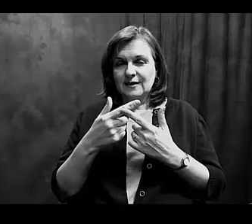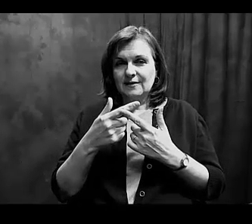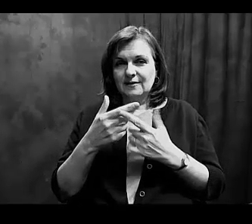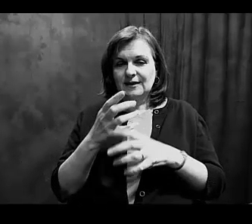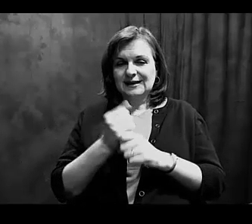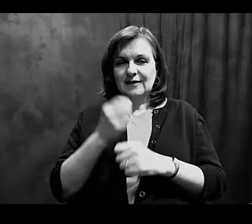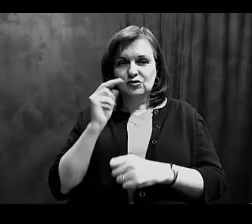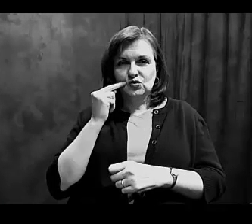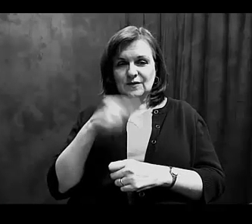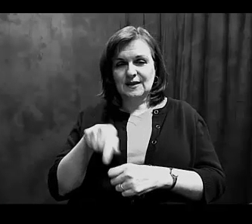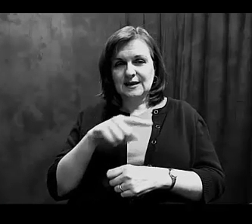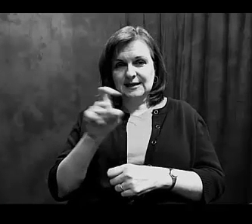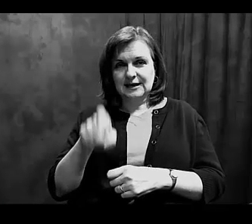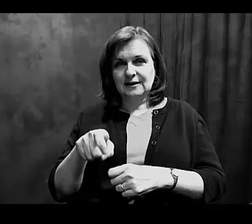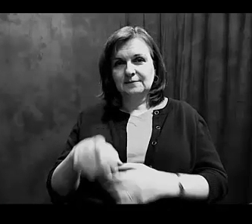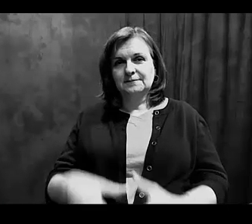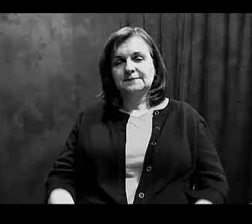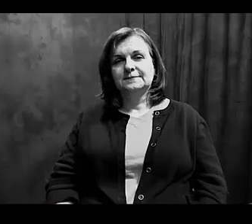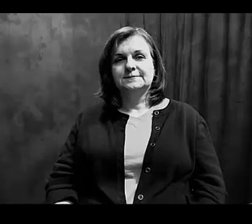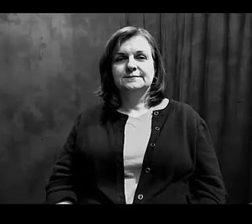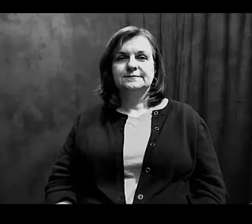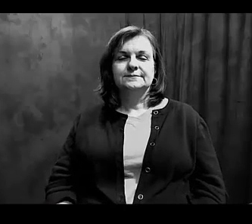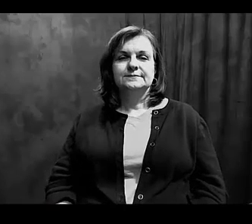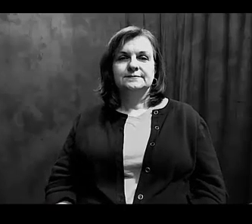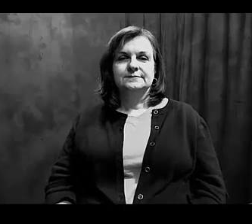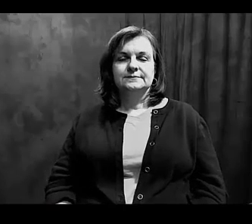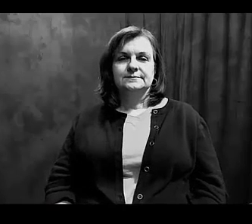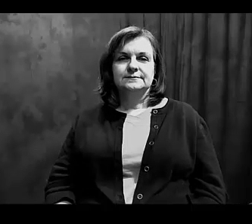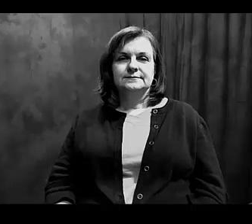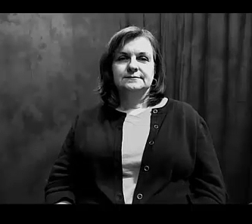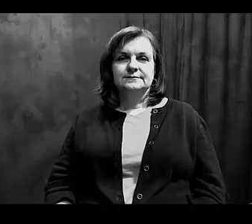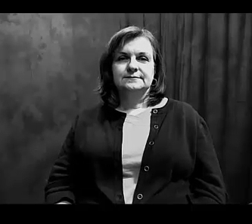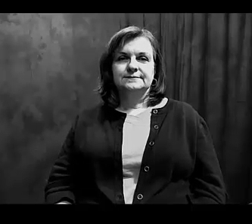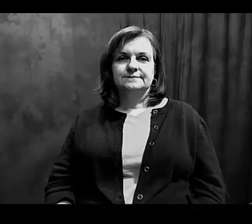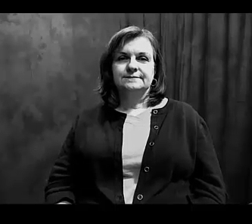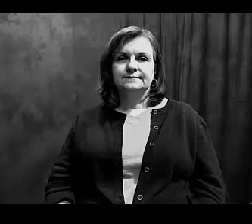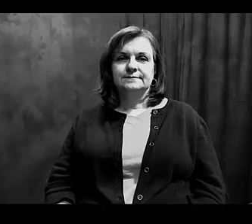so that they can get the nutrients that they need